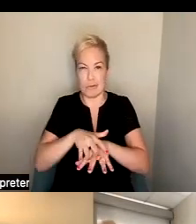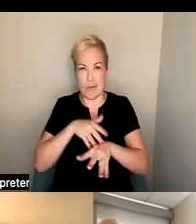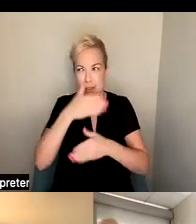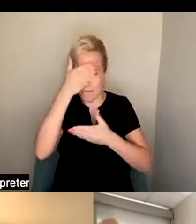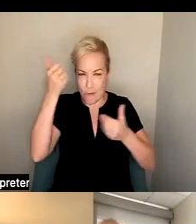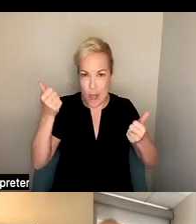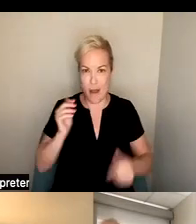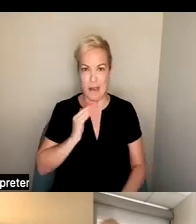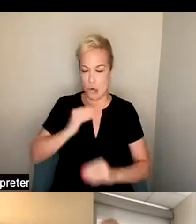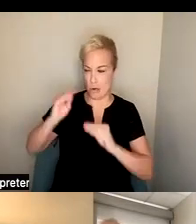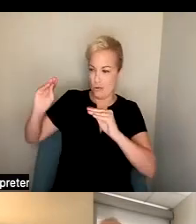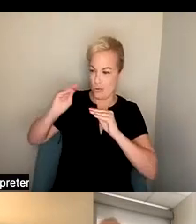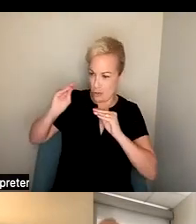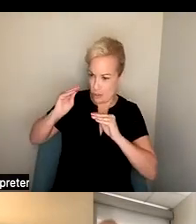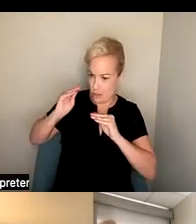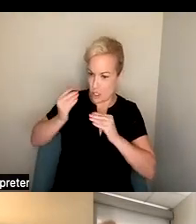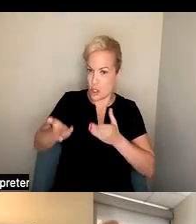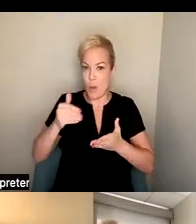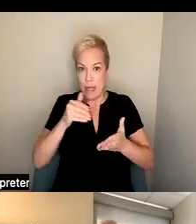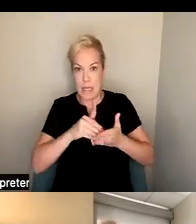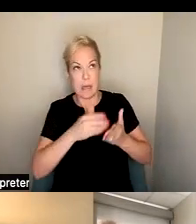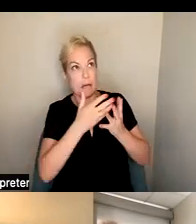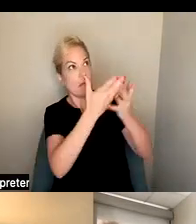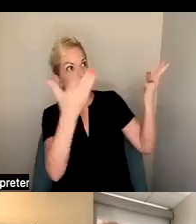re-instilled by the natural world in some capacity. But then there came another time